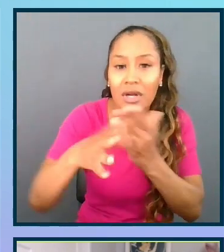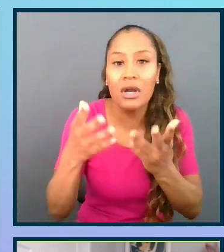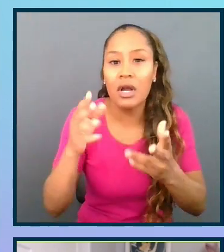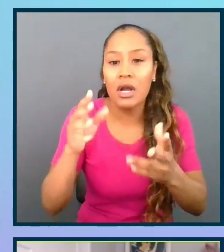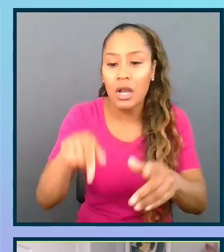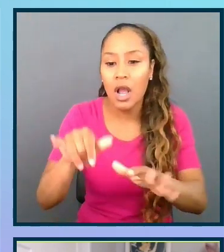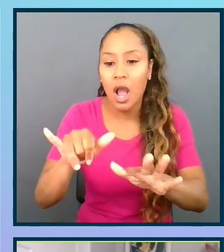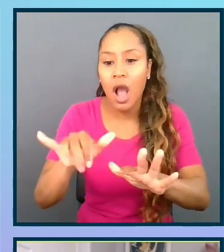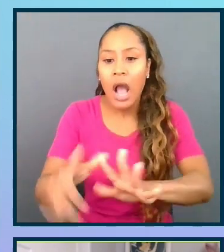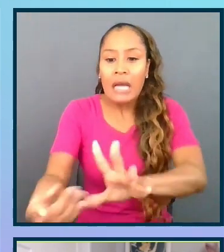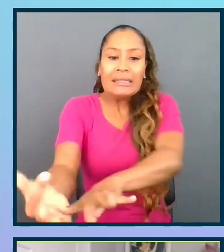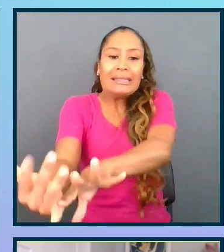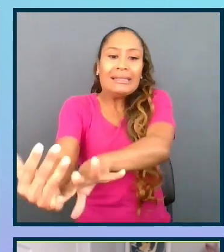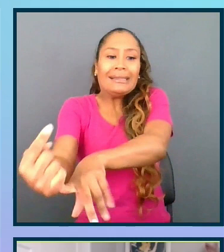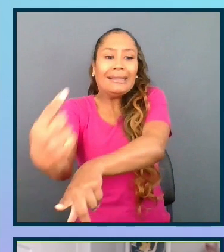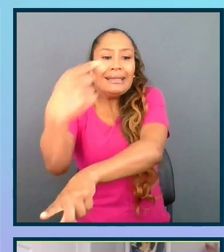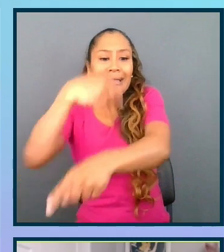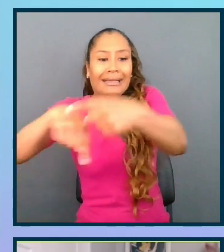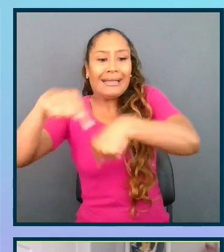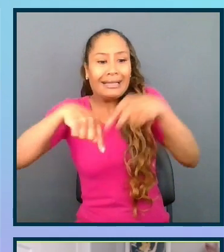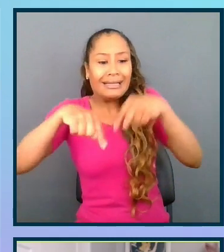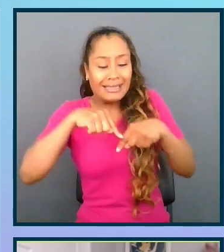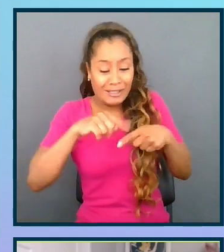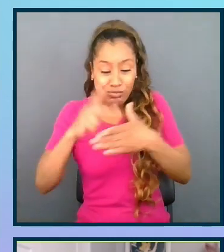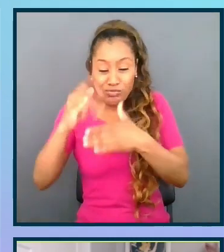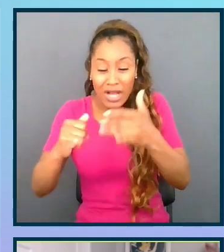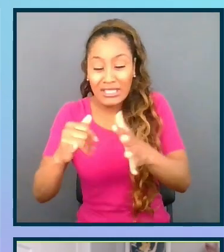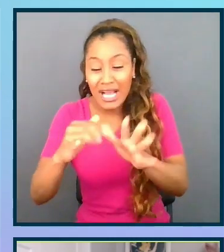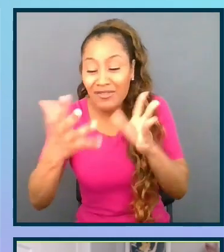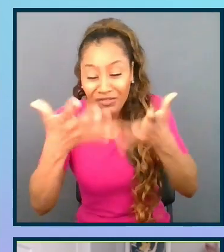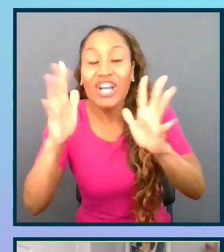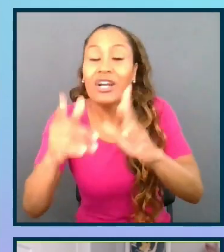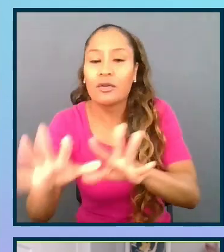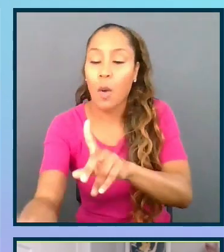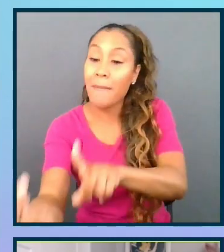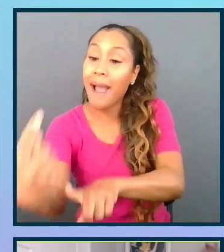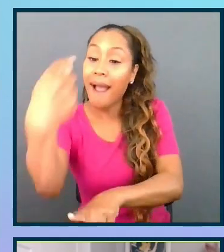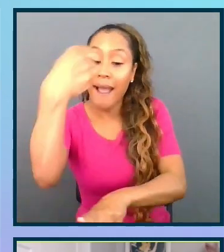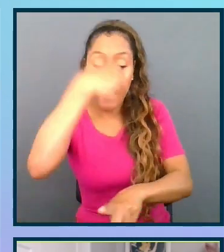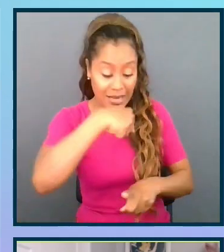and redevelop entire projects and systems. Advocates then,